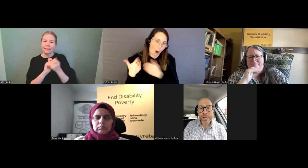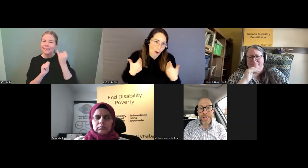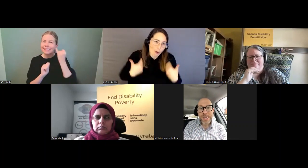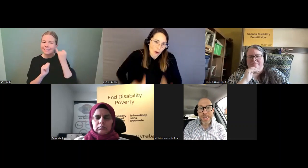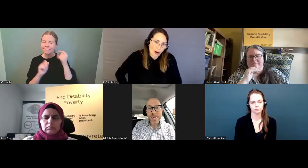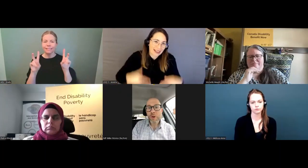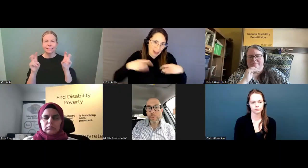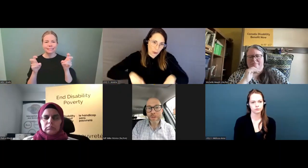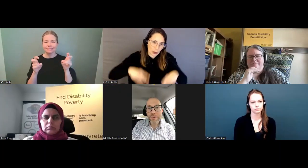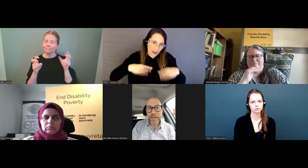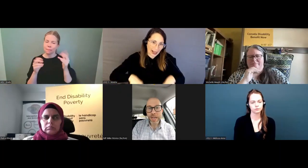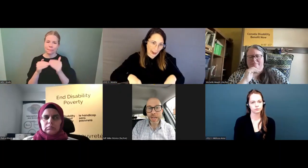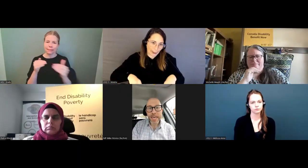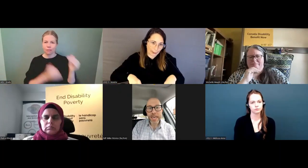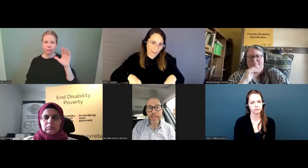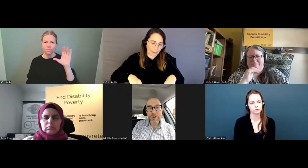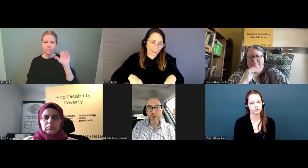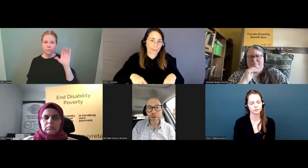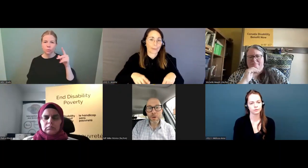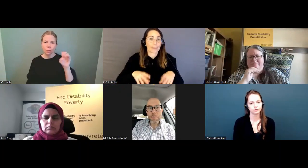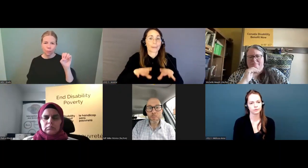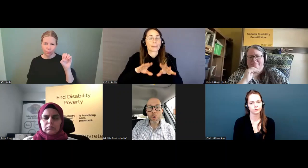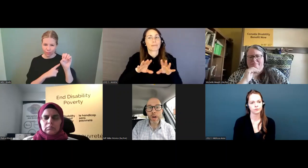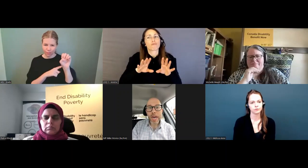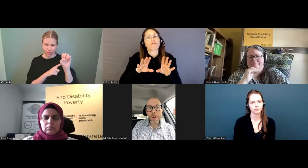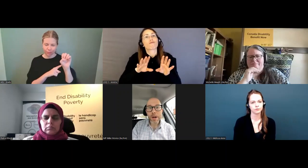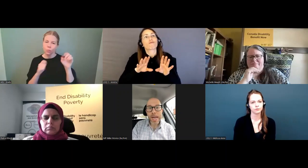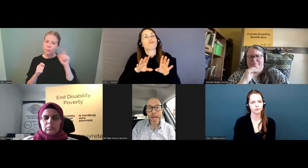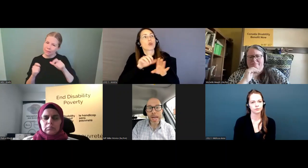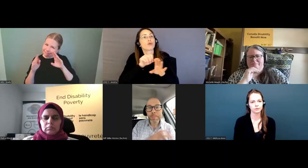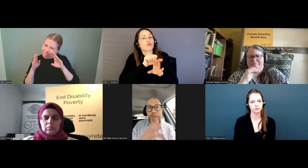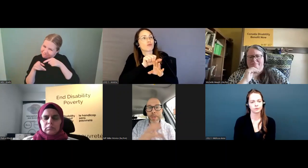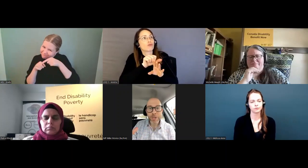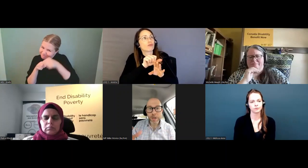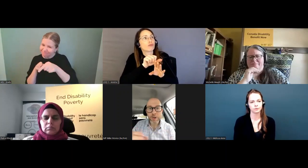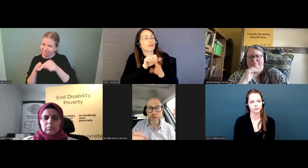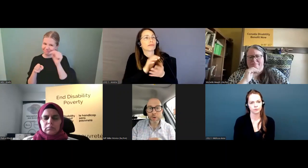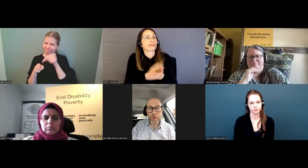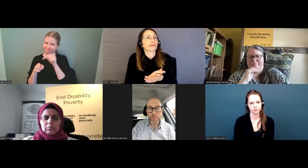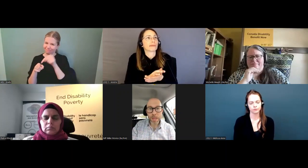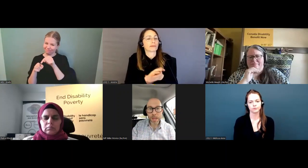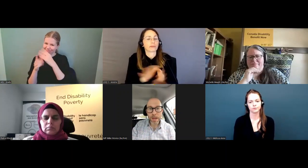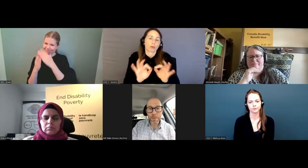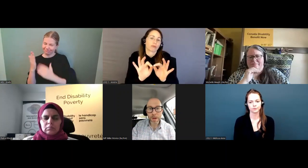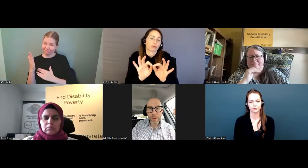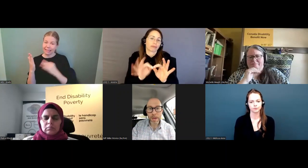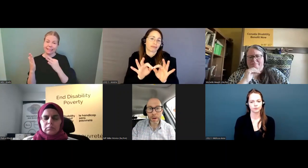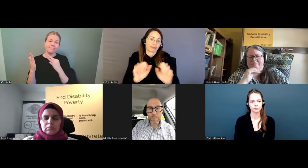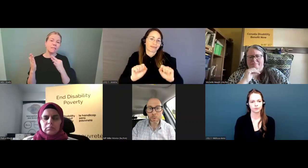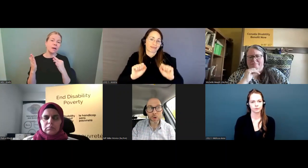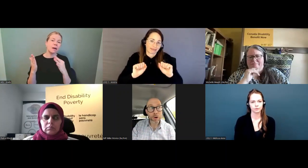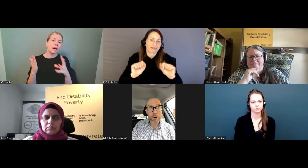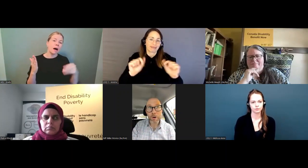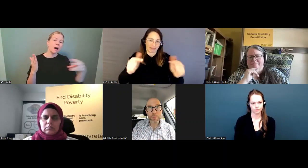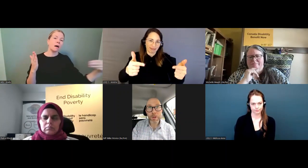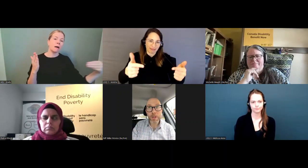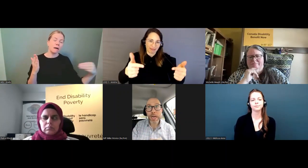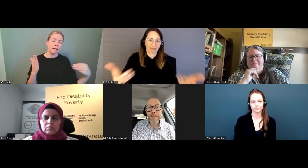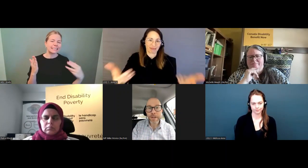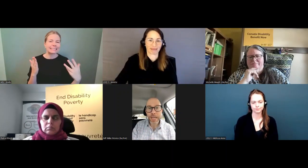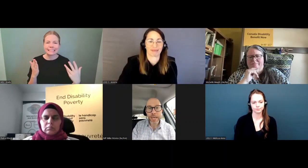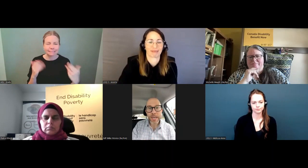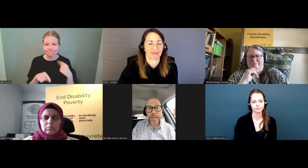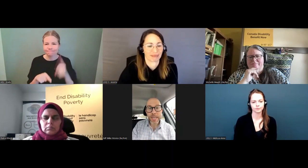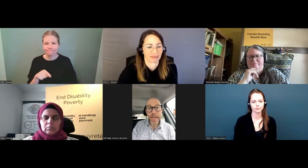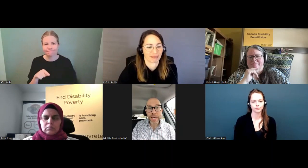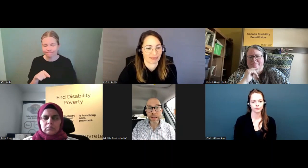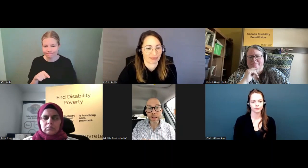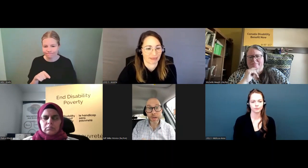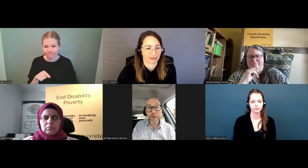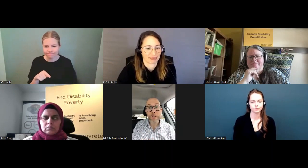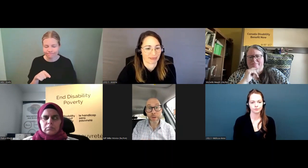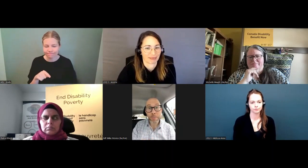THE OTHER WAY OF SAYING IT IS MORE AMBITIOUS AND MORE SIGNIFICANT THAN THE GOVERNING PARTY